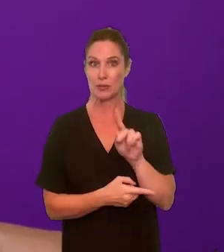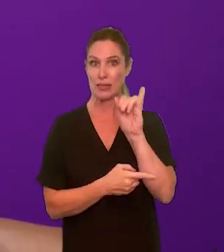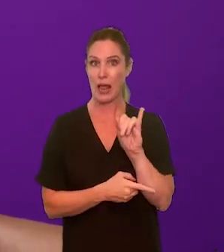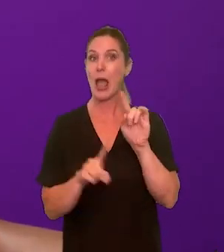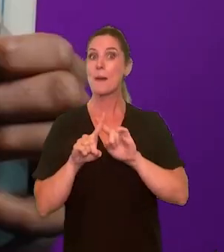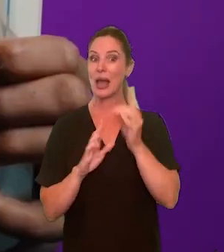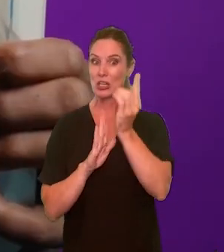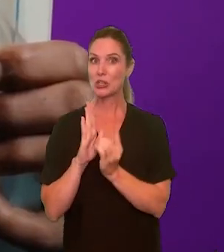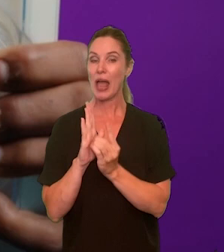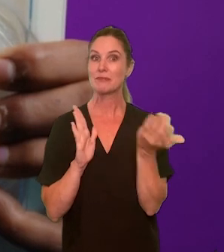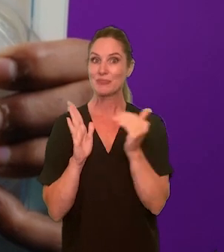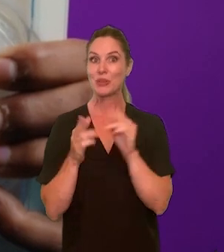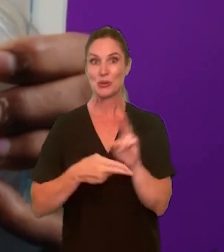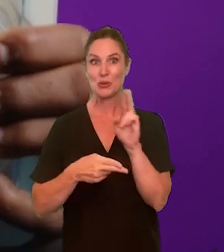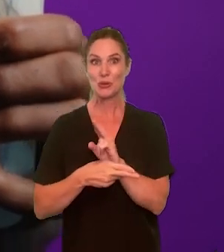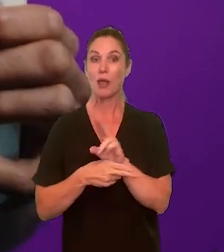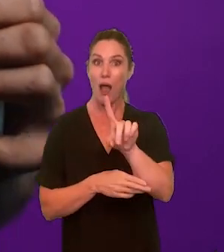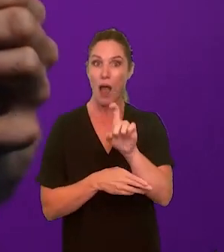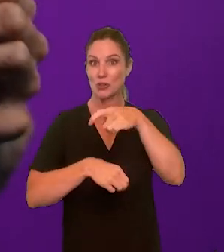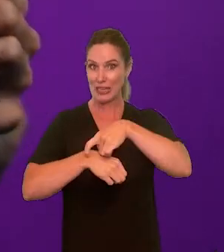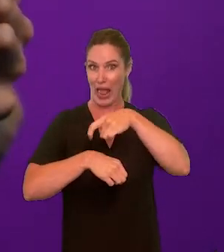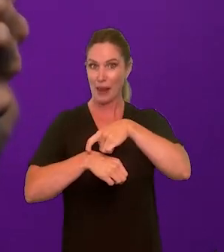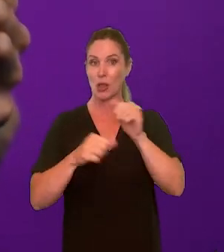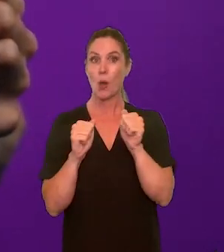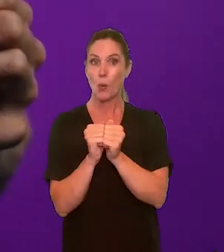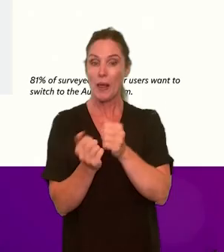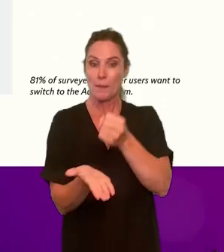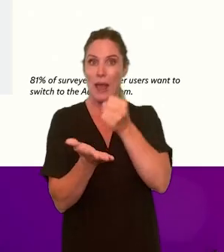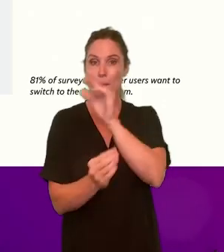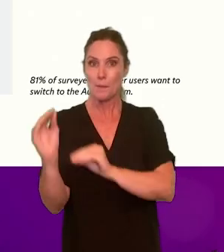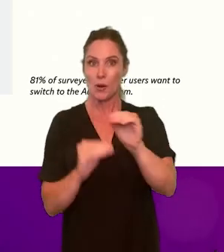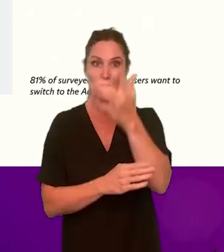with our patented portable smart catheter case, which completely automates the cleaning,